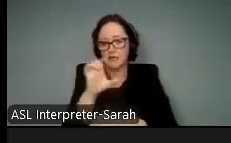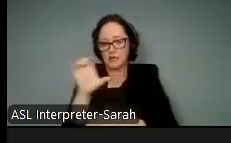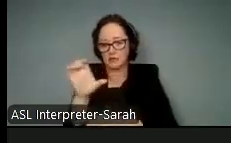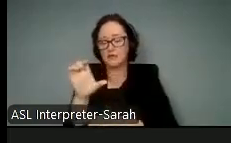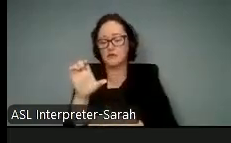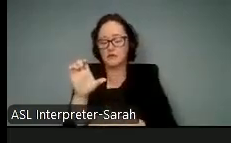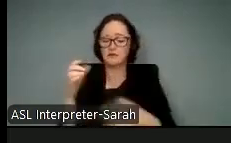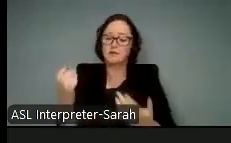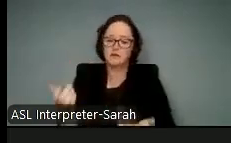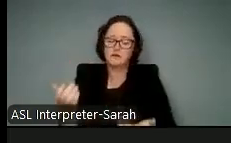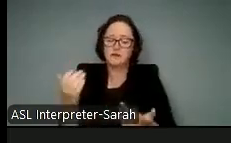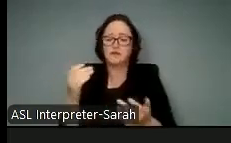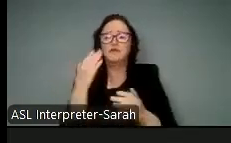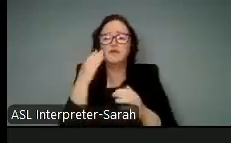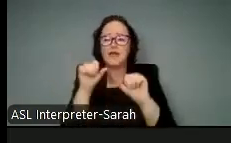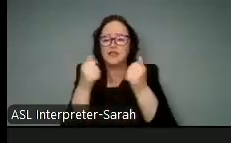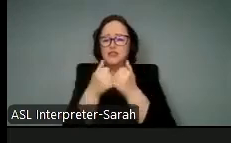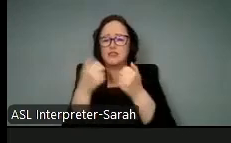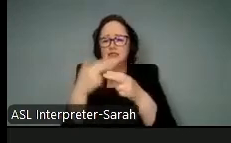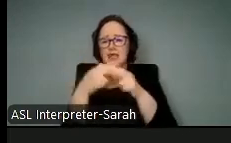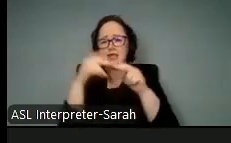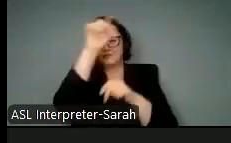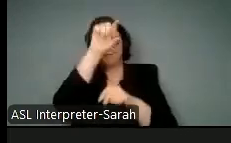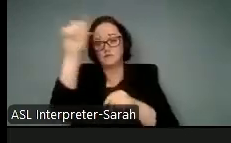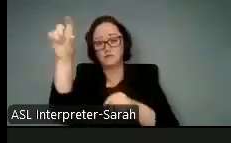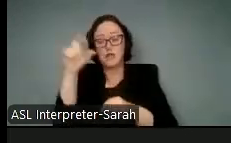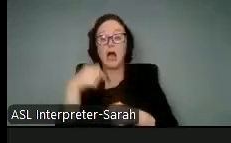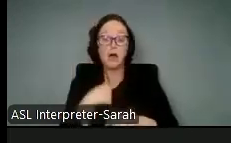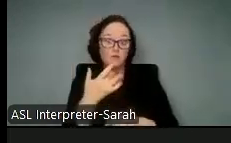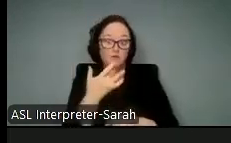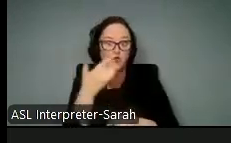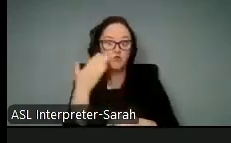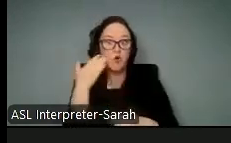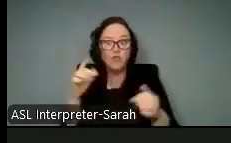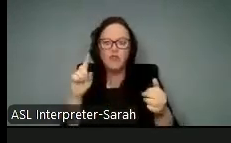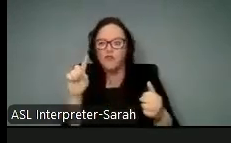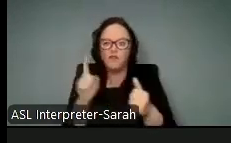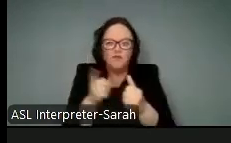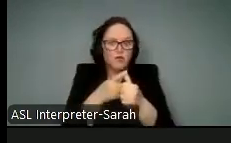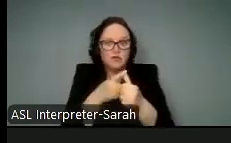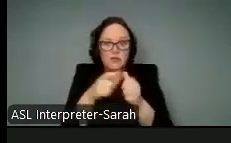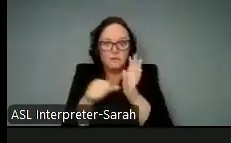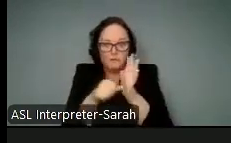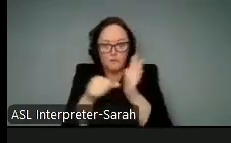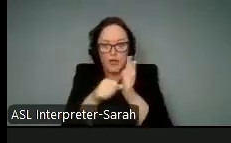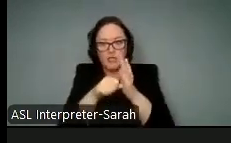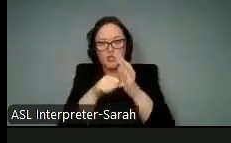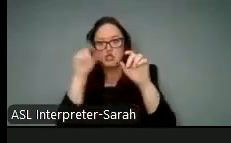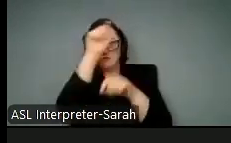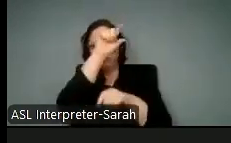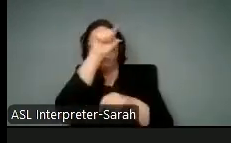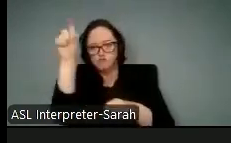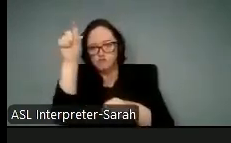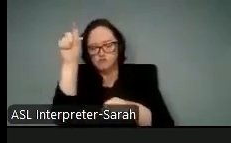I would however like to know, like I said at the beginning, if it's the first page I'm encountering it for the first time, go ahead and include it, that's good to know,